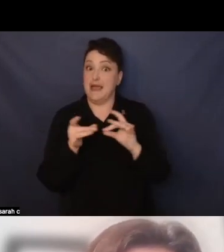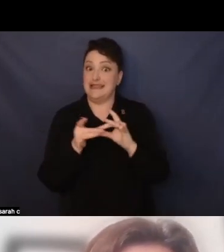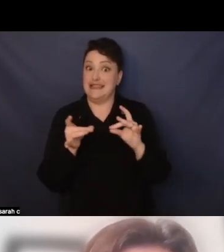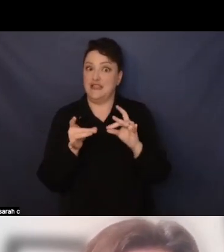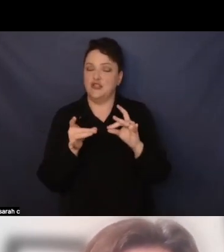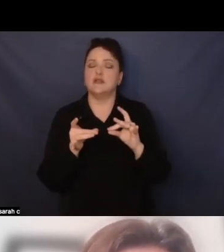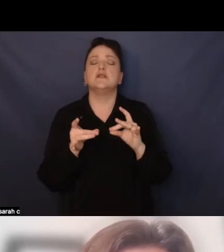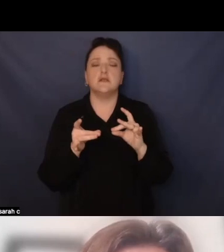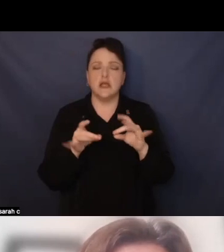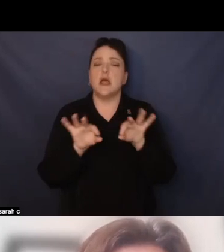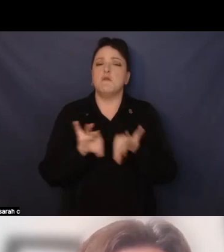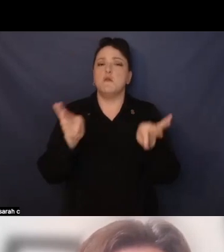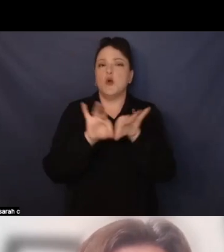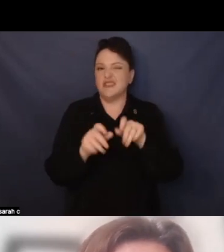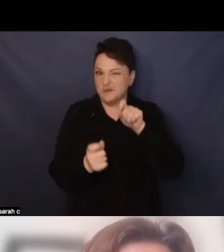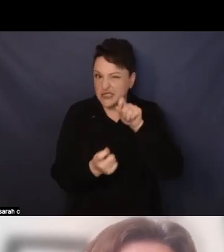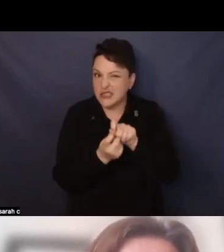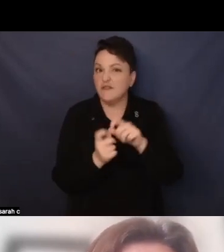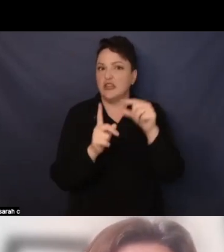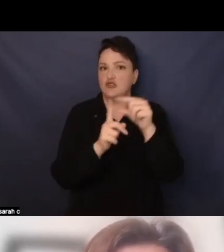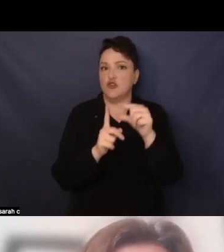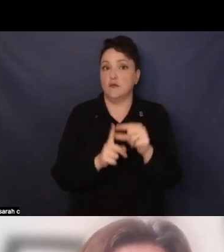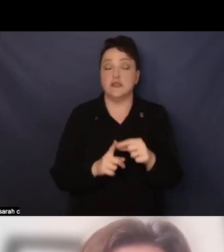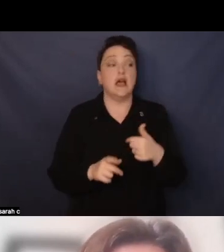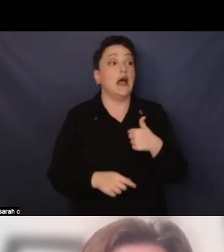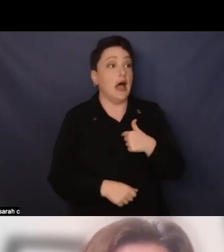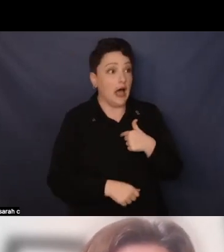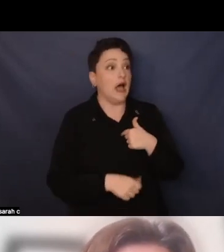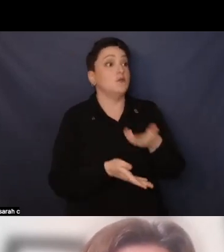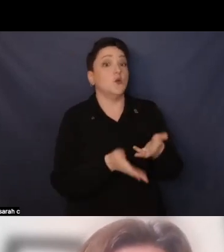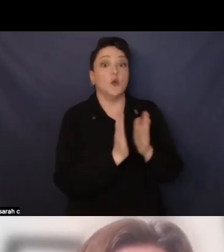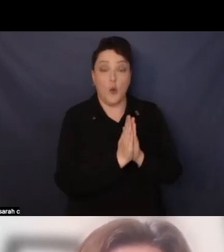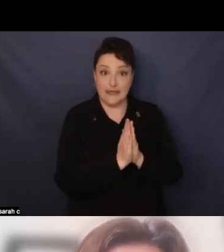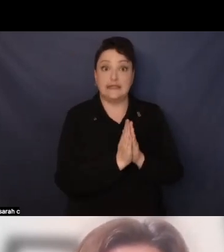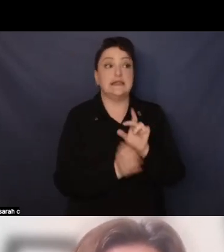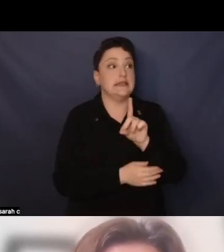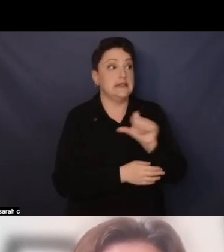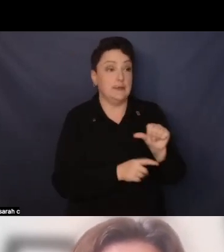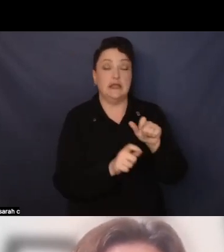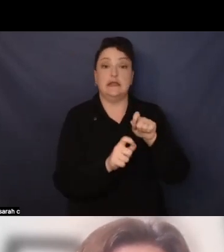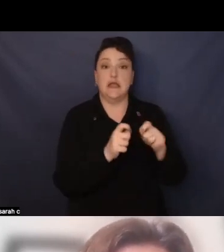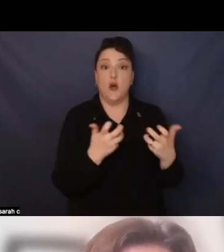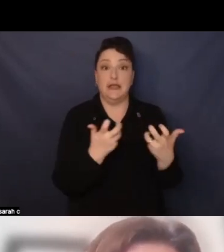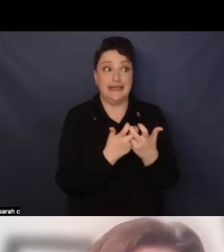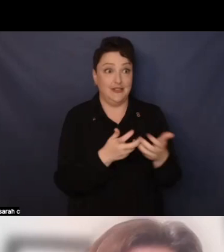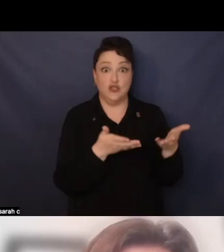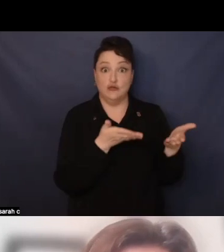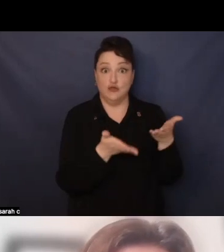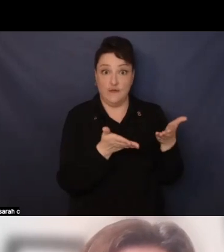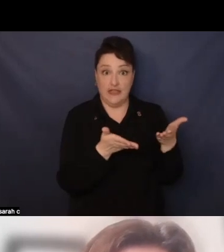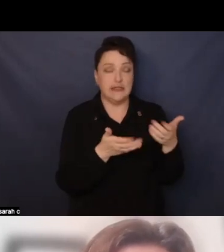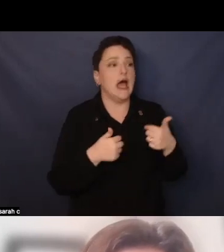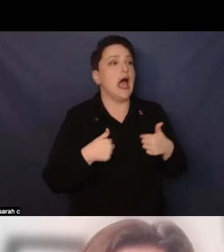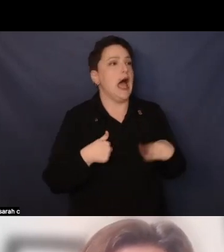accommodation for a disability. And in that portal request, ask for instructions. Just say, you know,